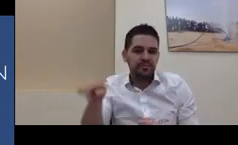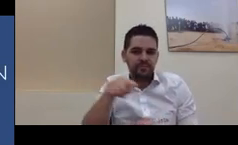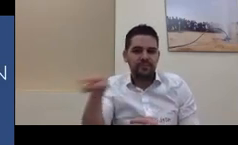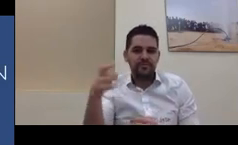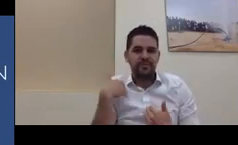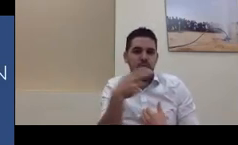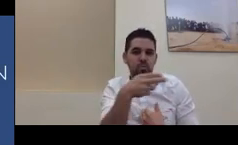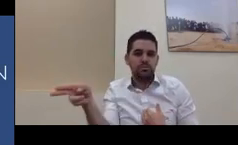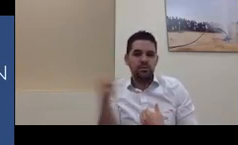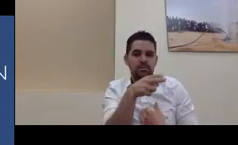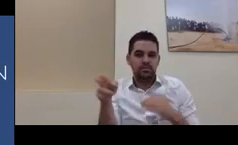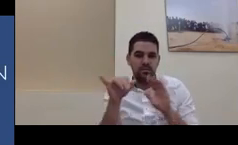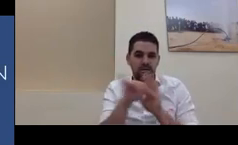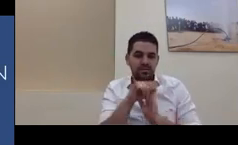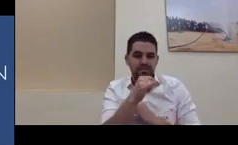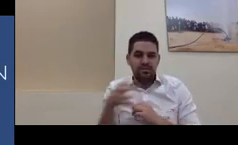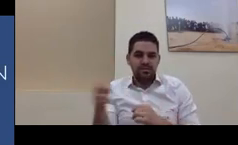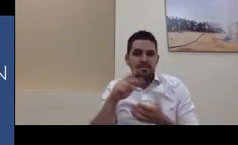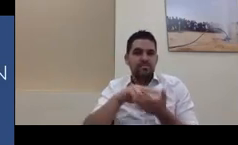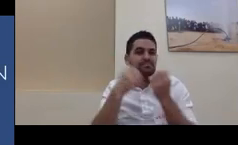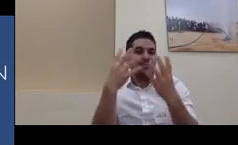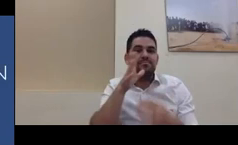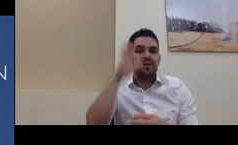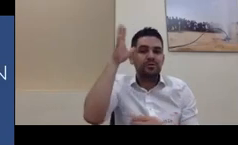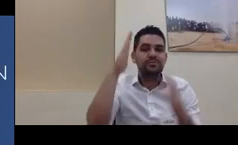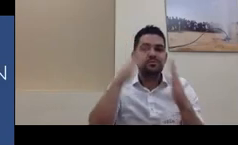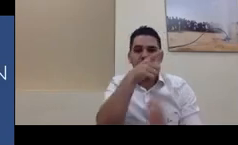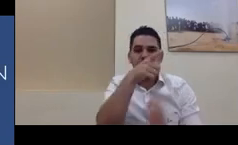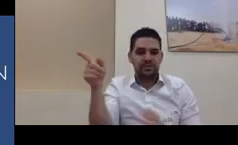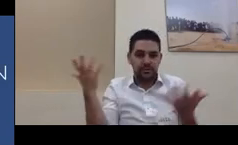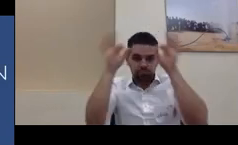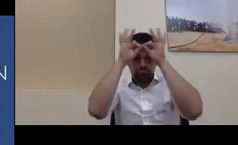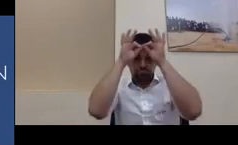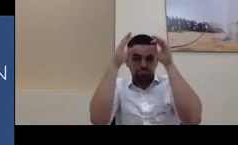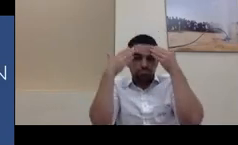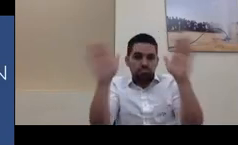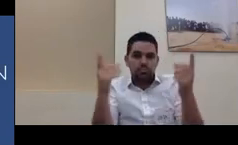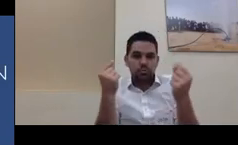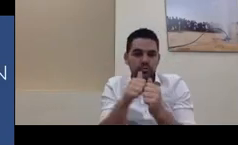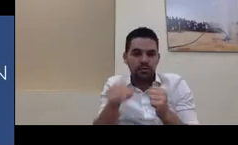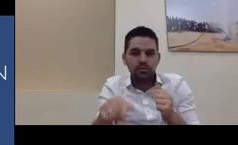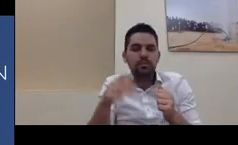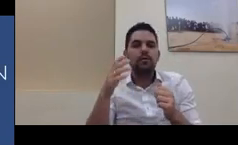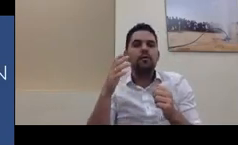about many deaf children having horizontal identities, that means many parents and community members don't know